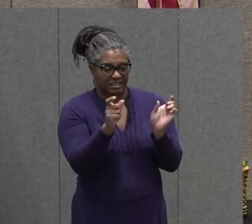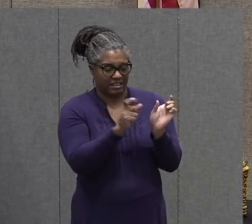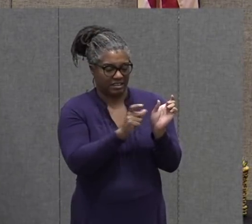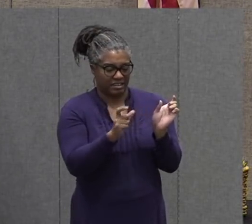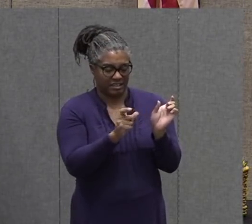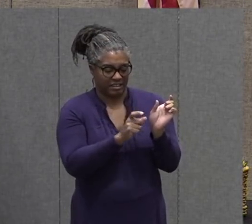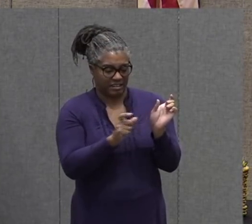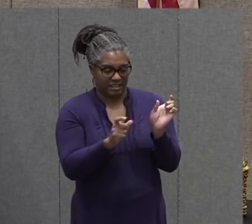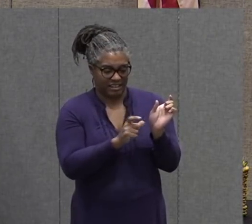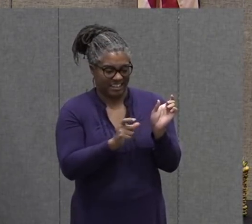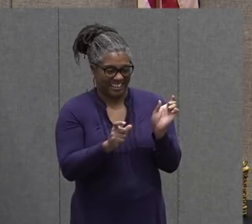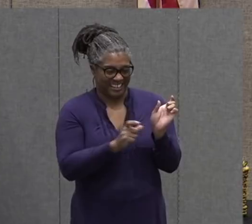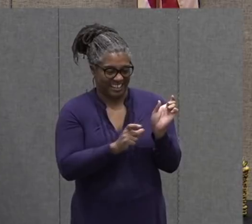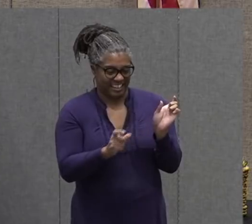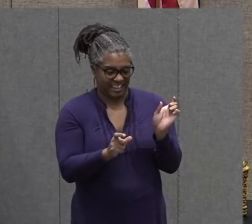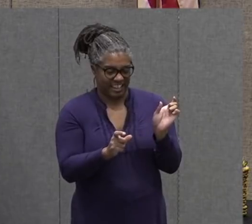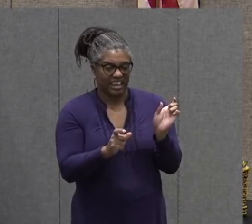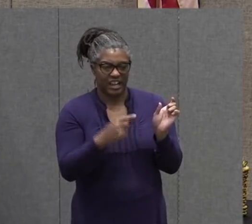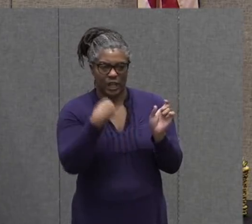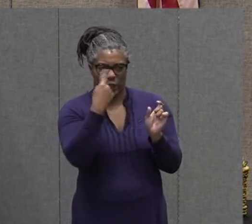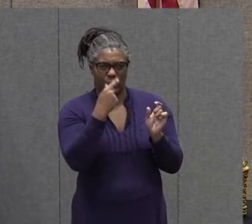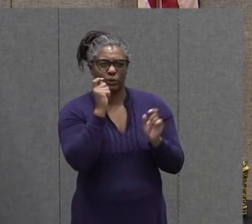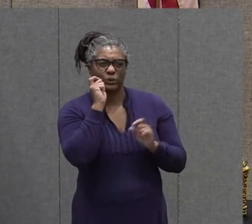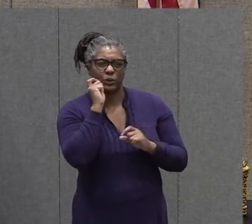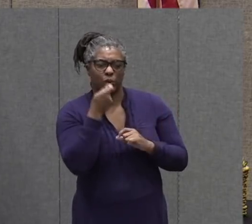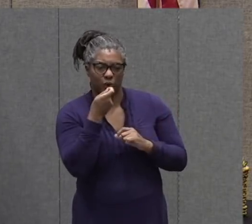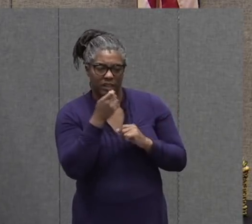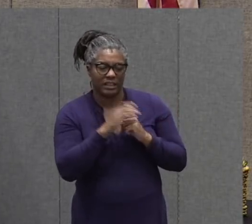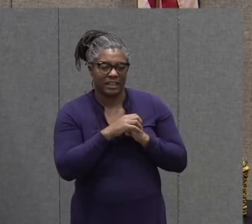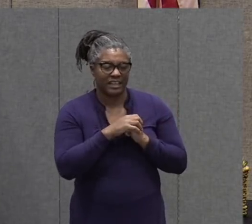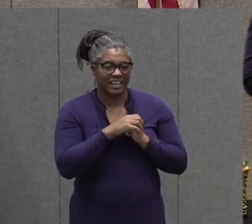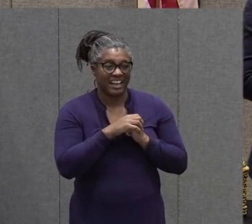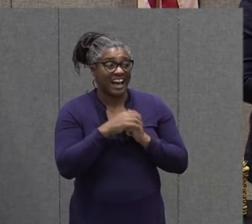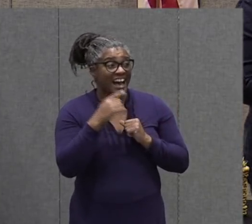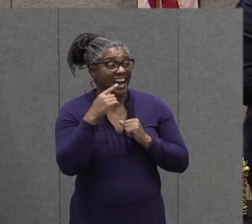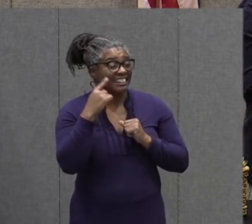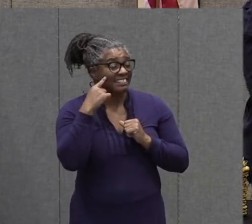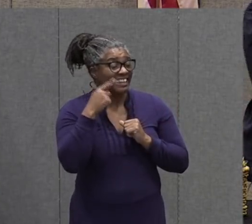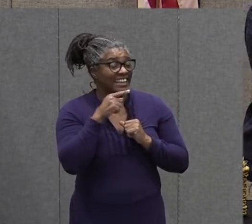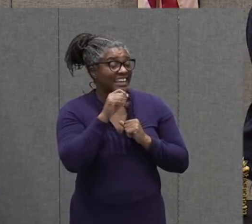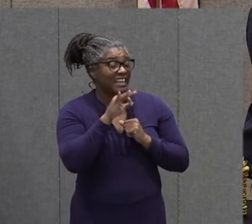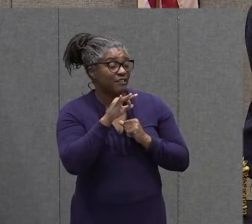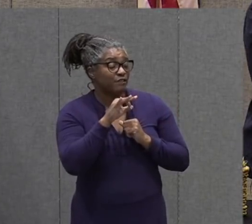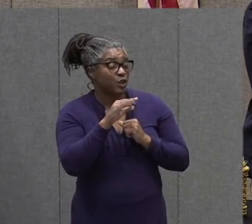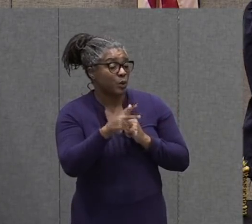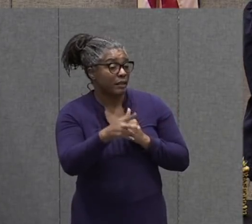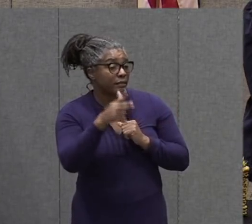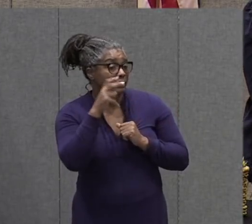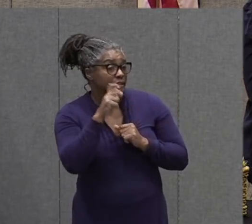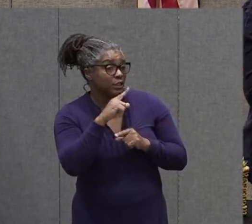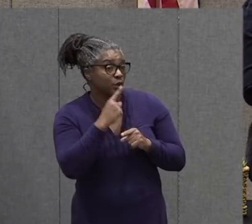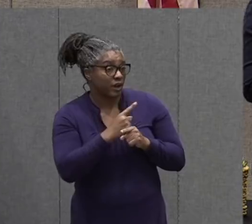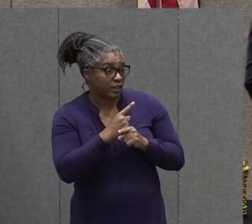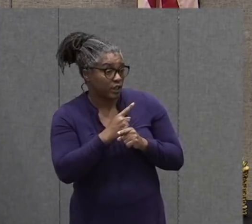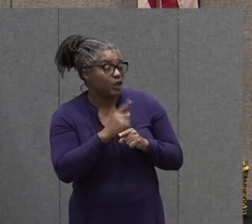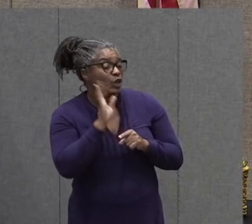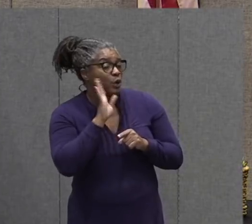And I think if Miss Garcia listens correctly, she'll find some of her vocabulary words. [Miss Garcia] (Mumbles)